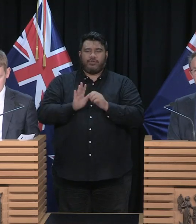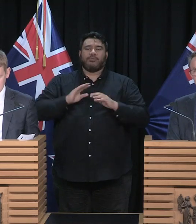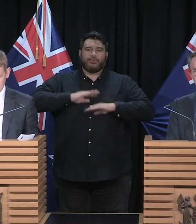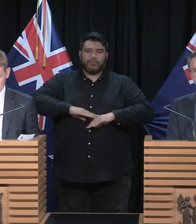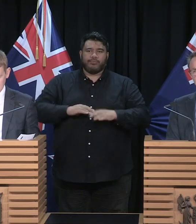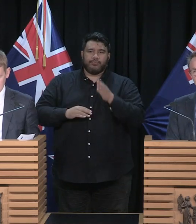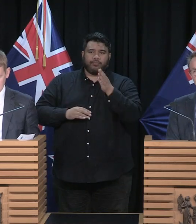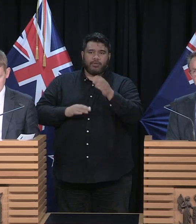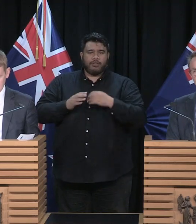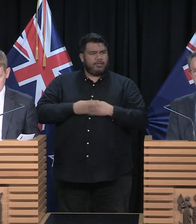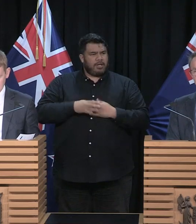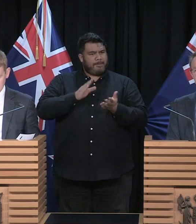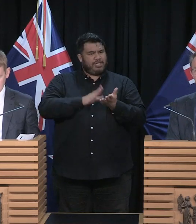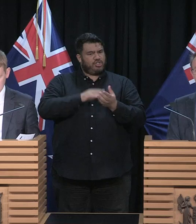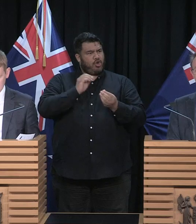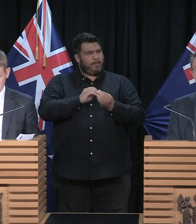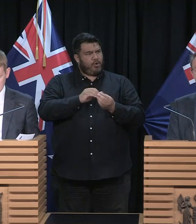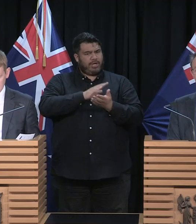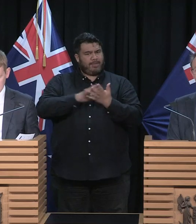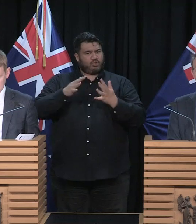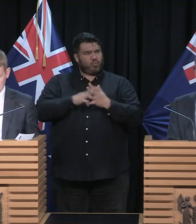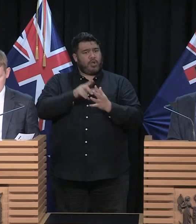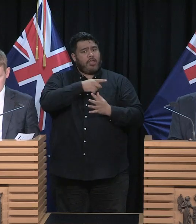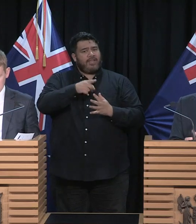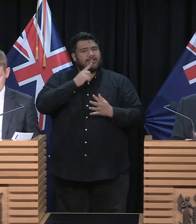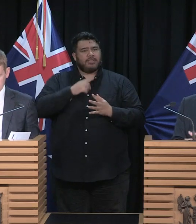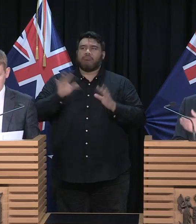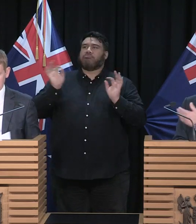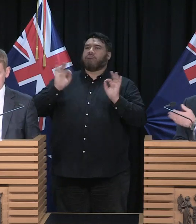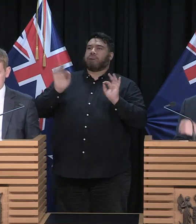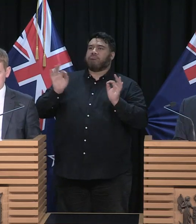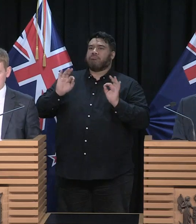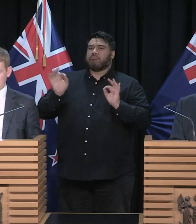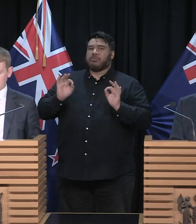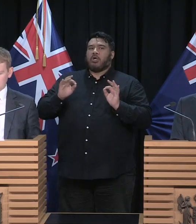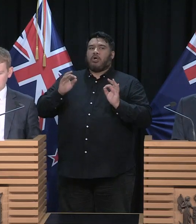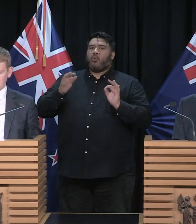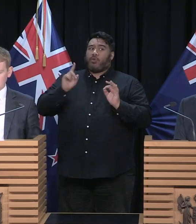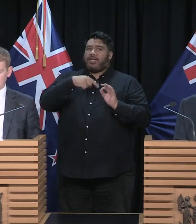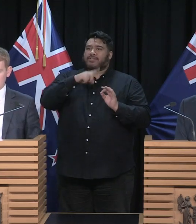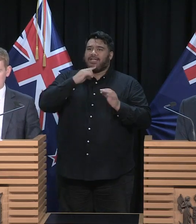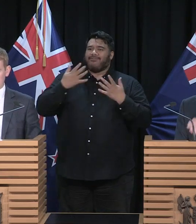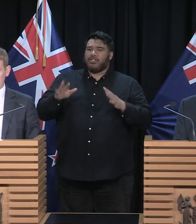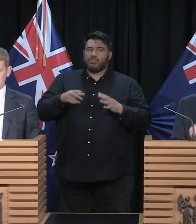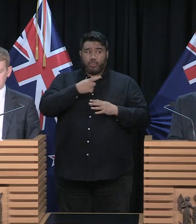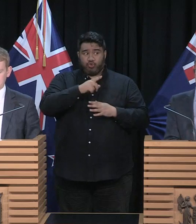have been tested and returned negative results. Dr Bloomfield, would you